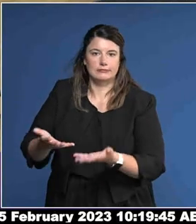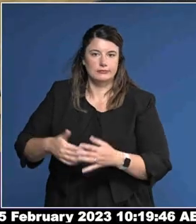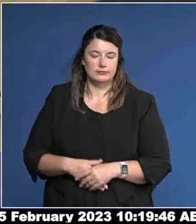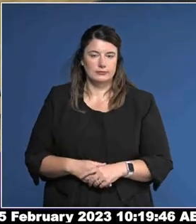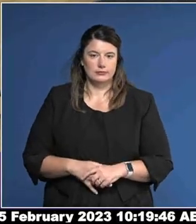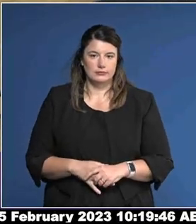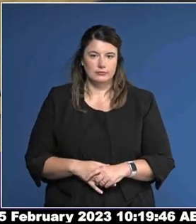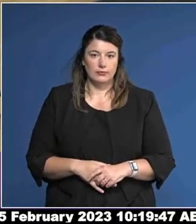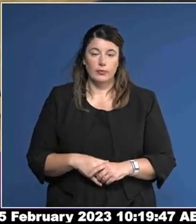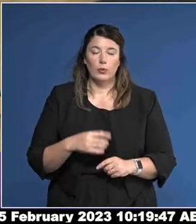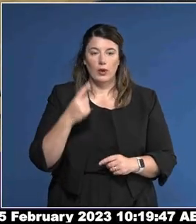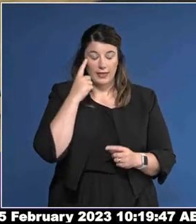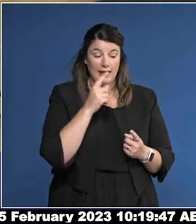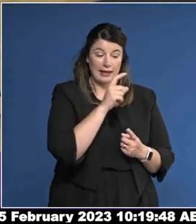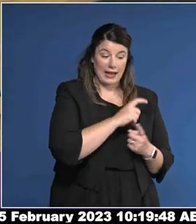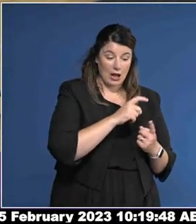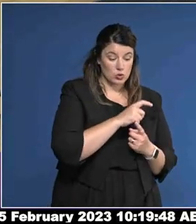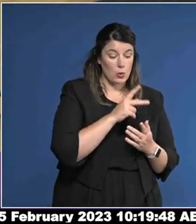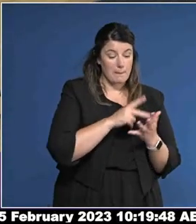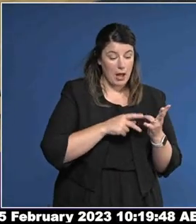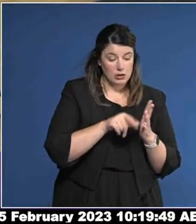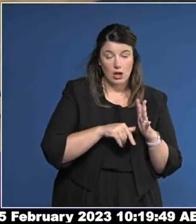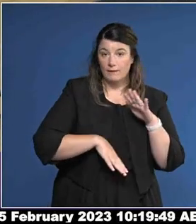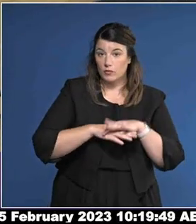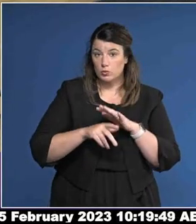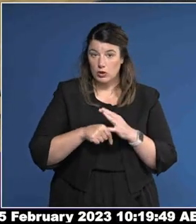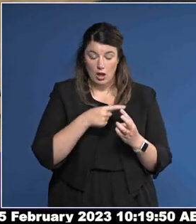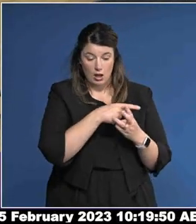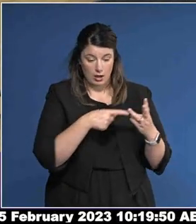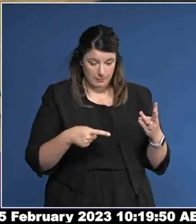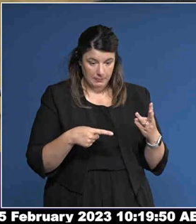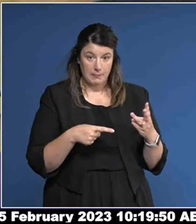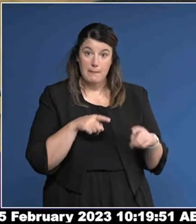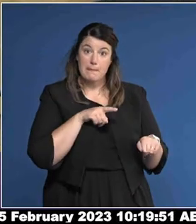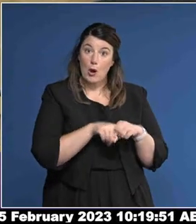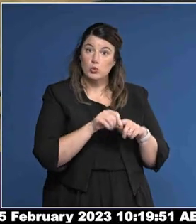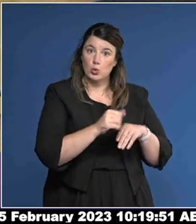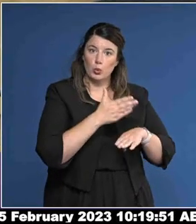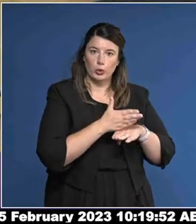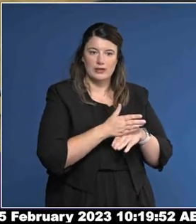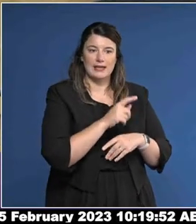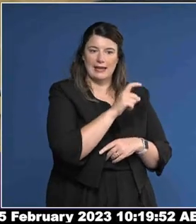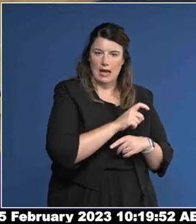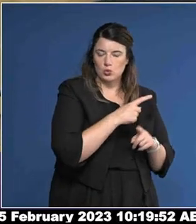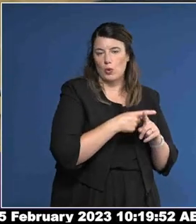and full-time, the majority of workers are in the casual and part-time category. Is that right? MR HYLAND: That's correct.